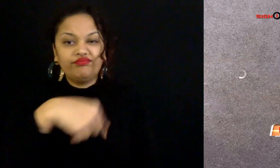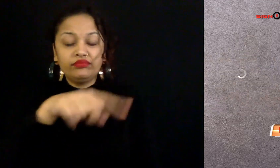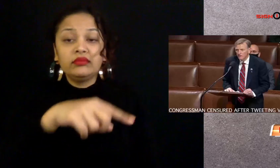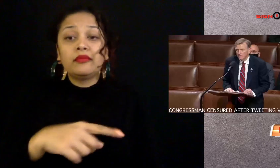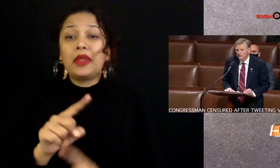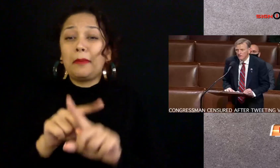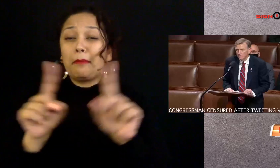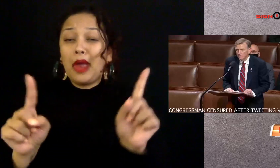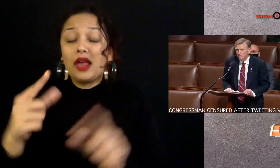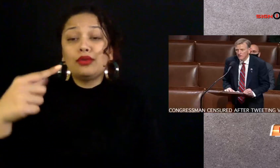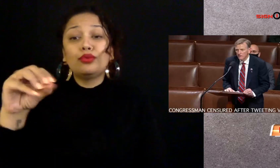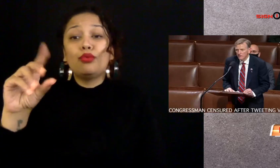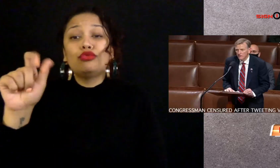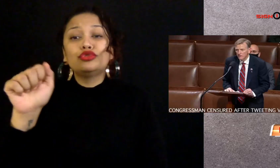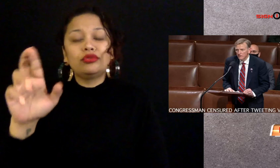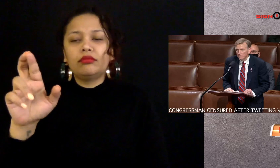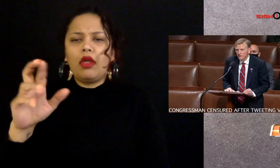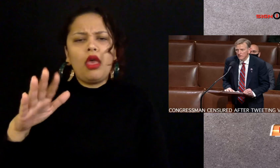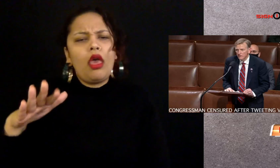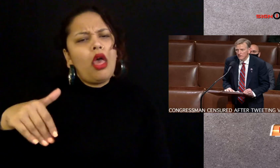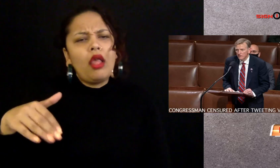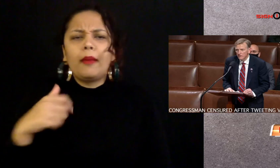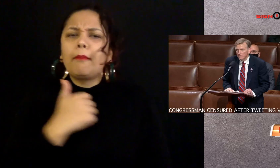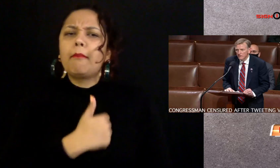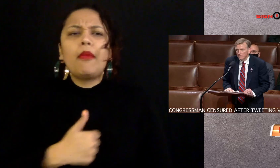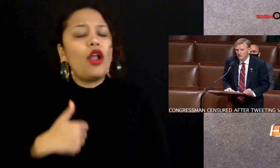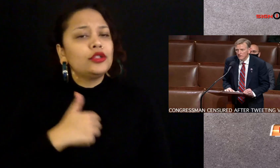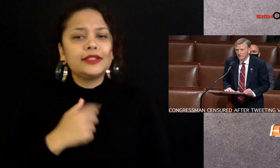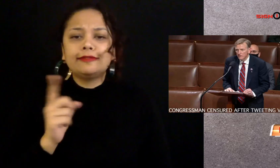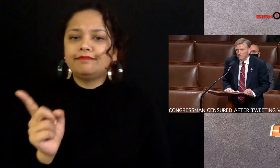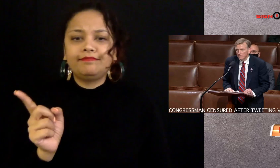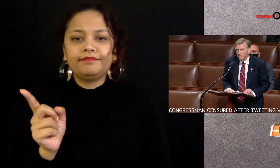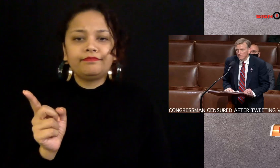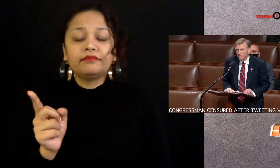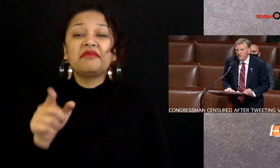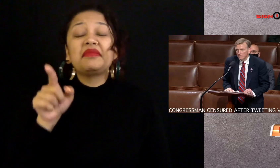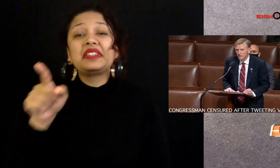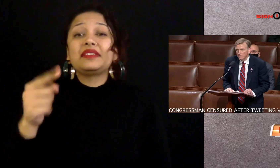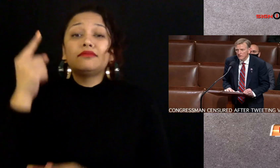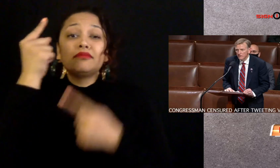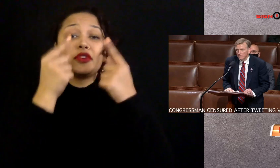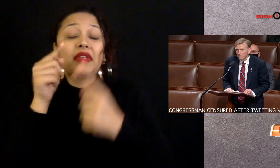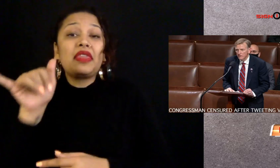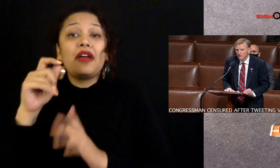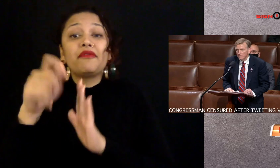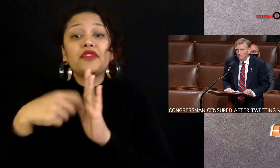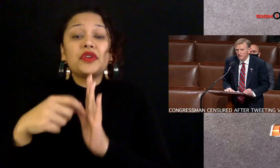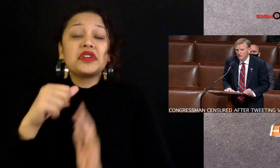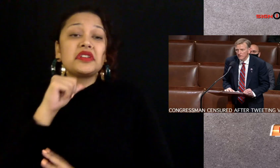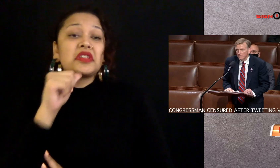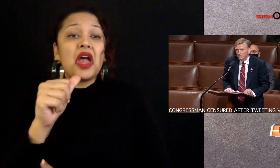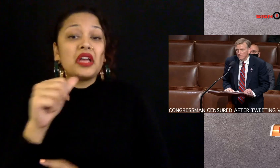now he's been stripped of his committee assignments but Gosar didn't apologize saying his video